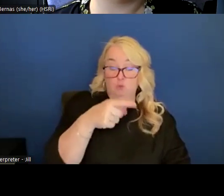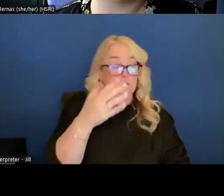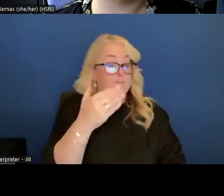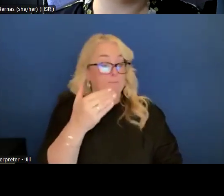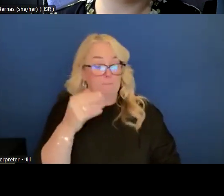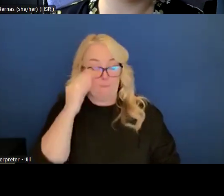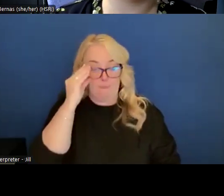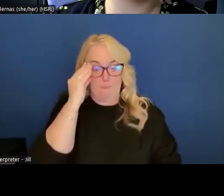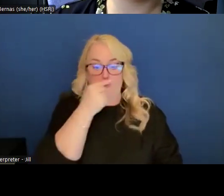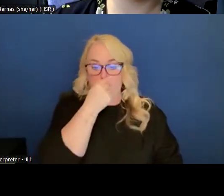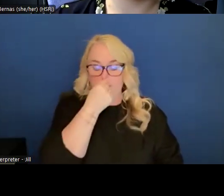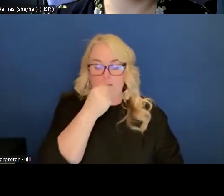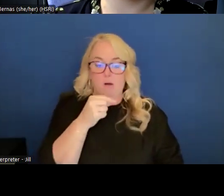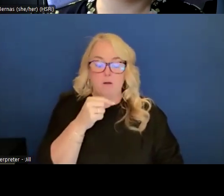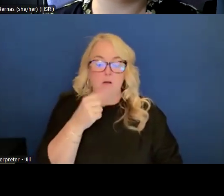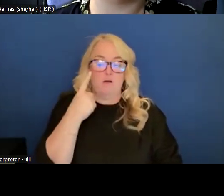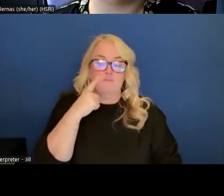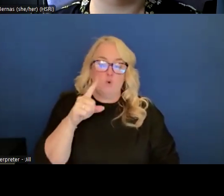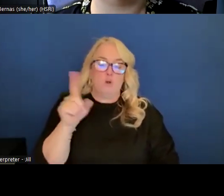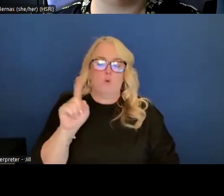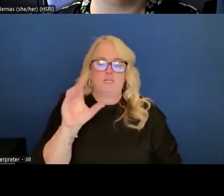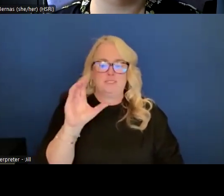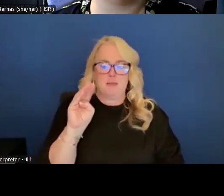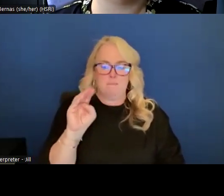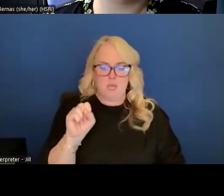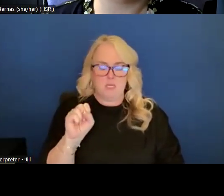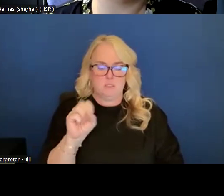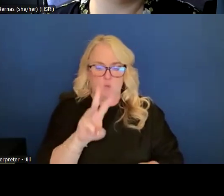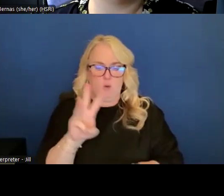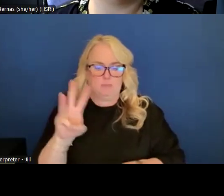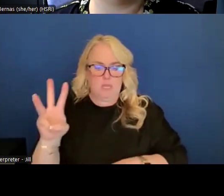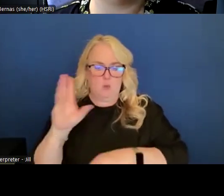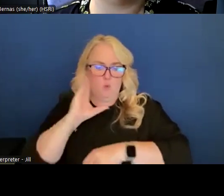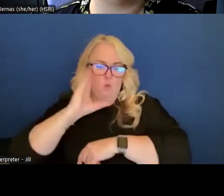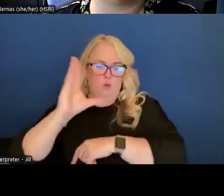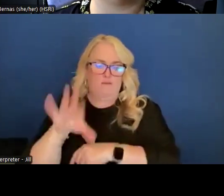question? Where on the CMS website, would someone go to